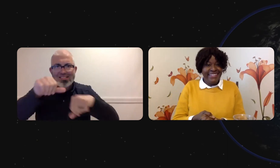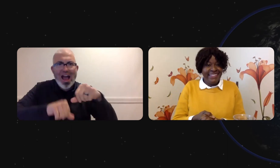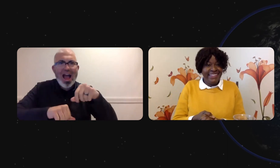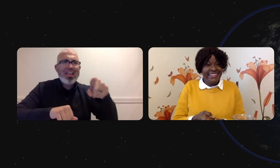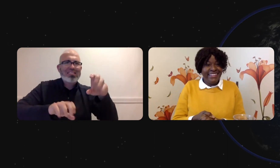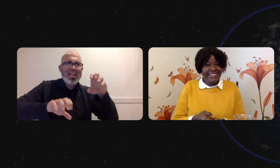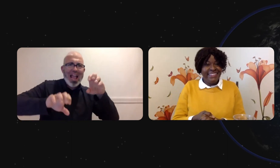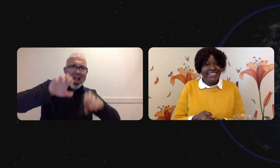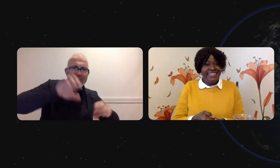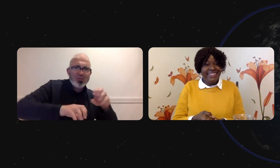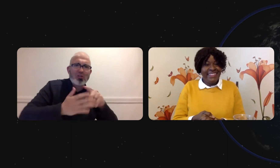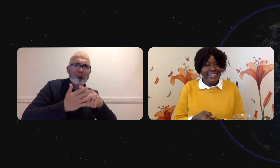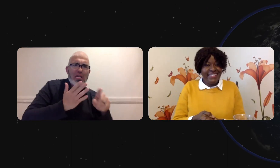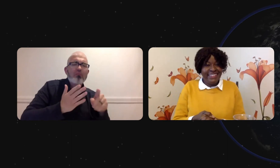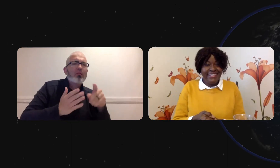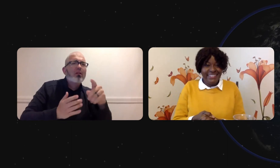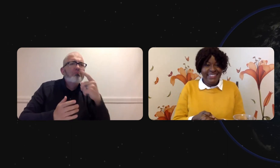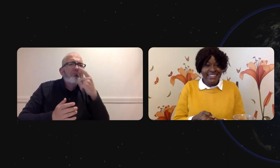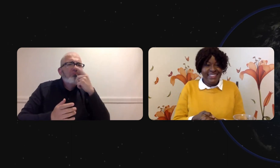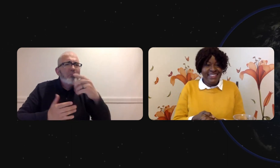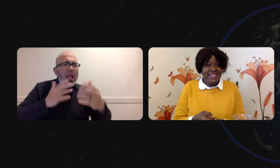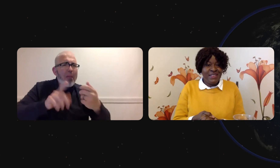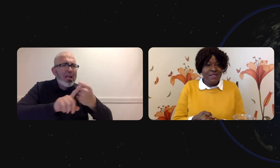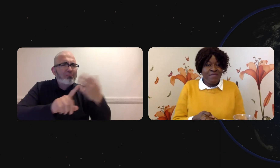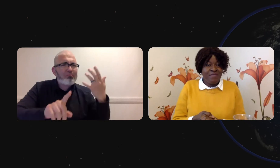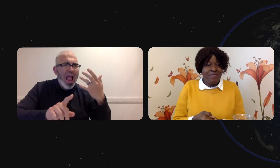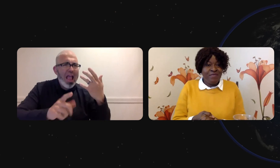You focus on plants and chemistry.